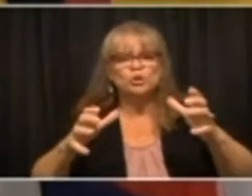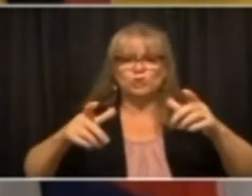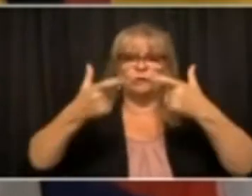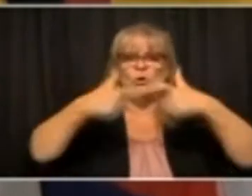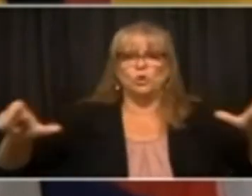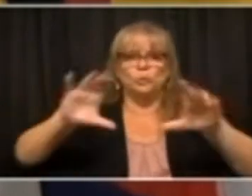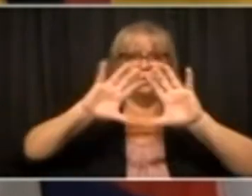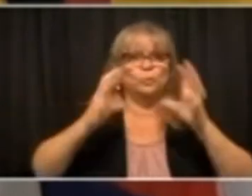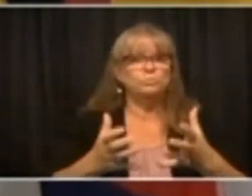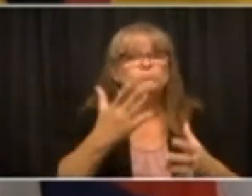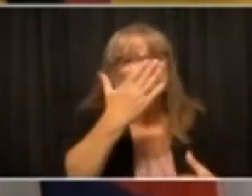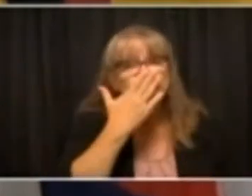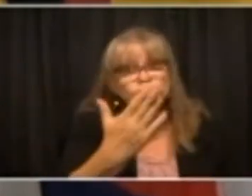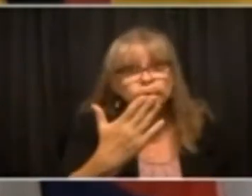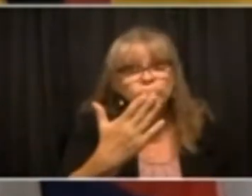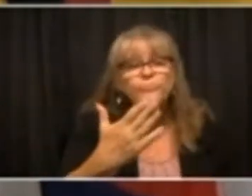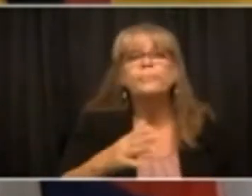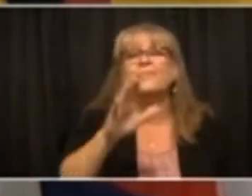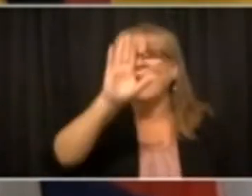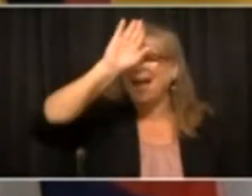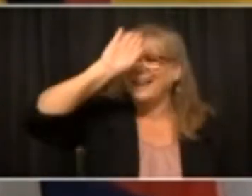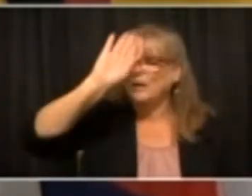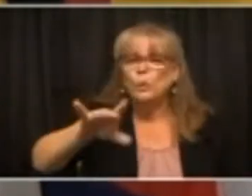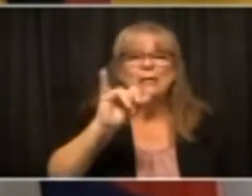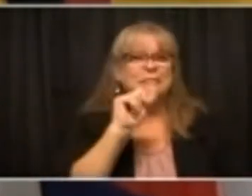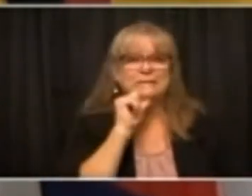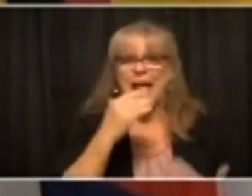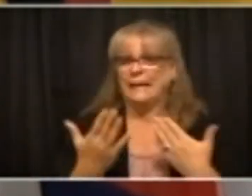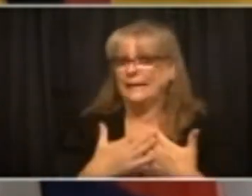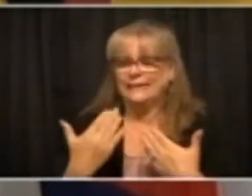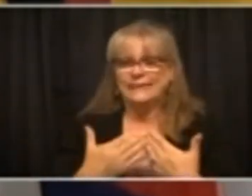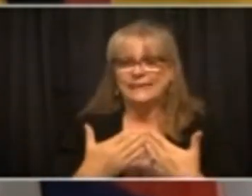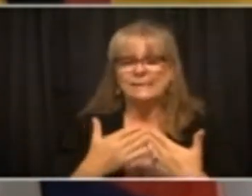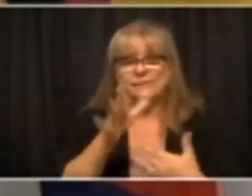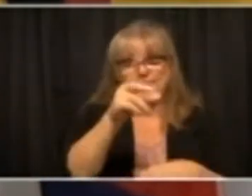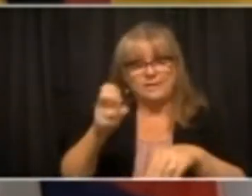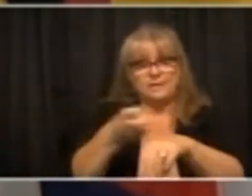people to do previous generations have been